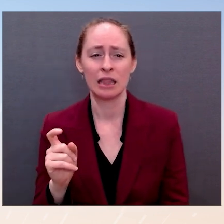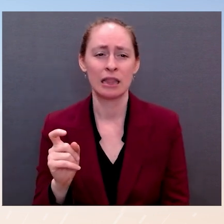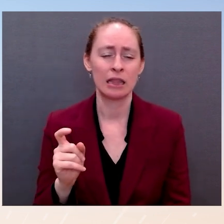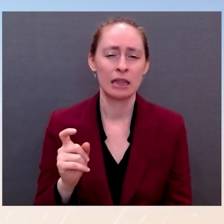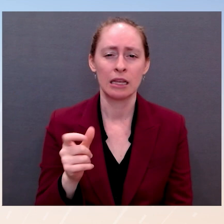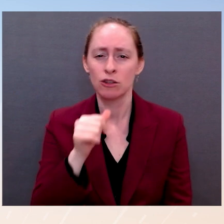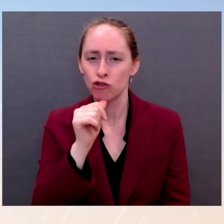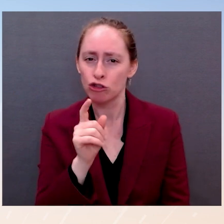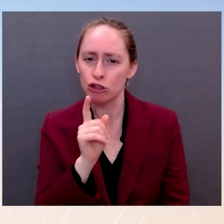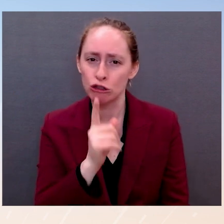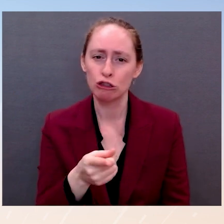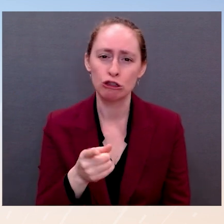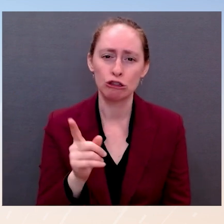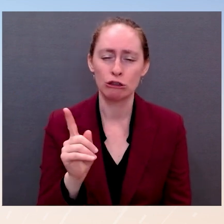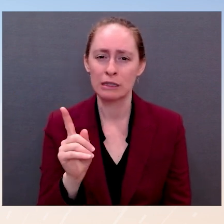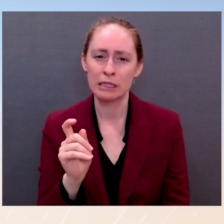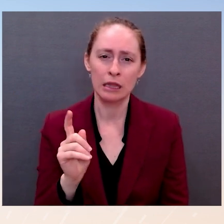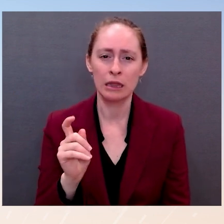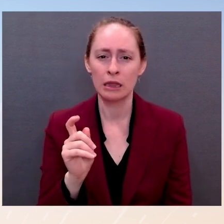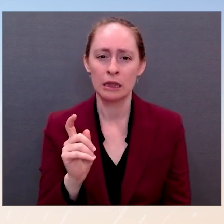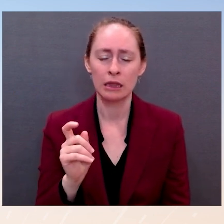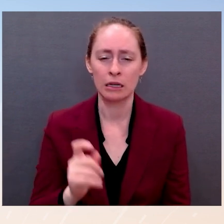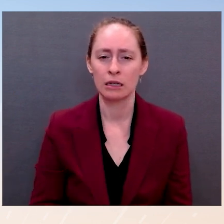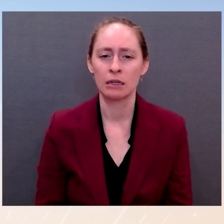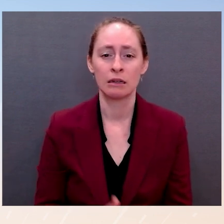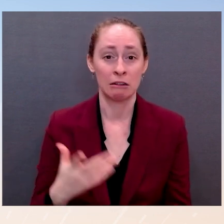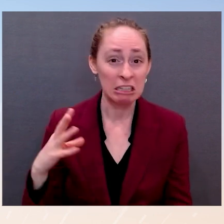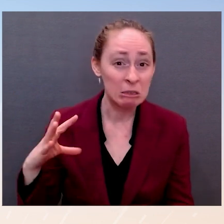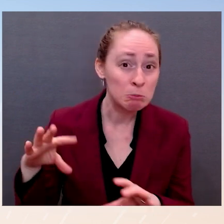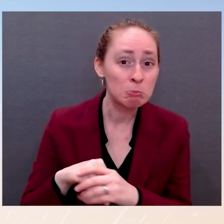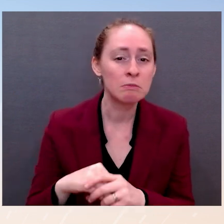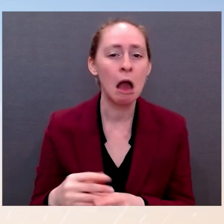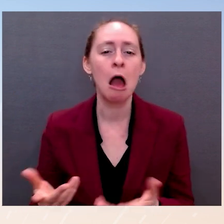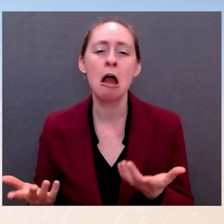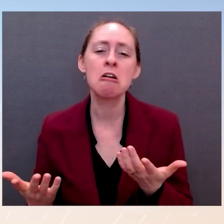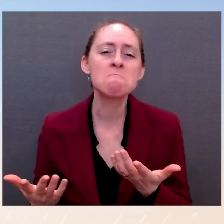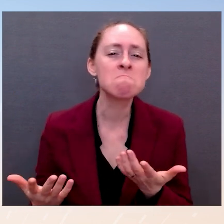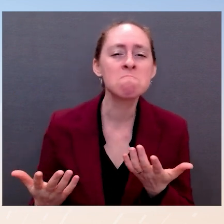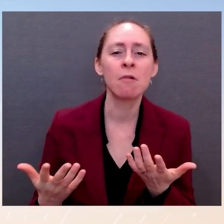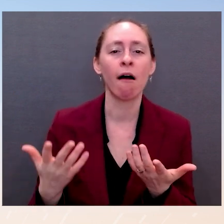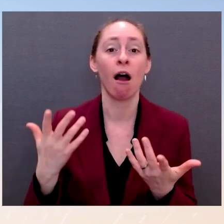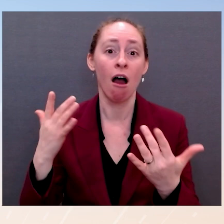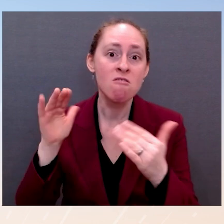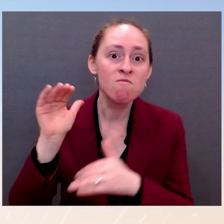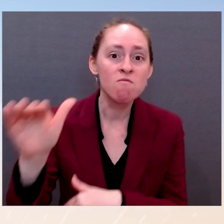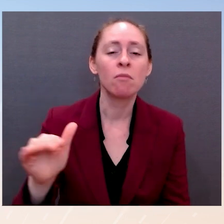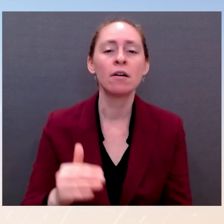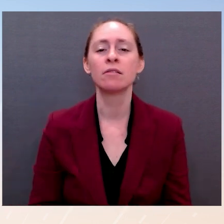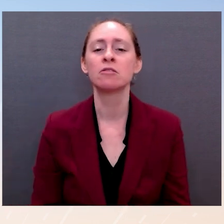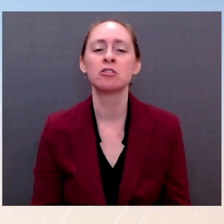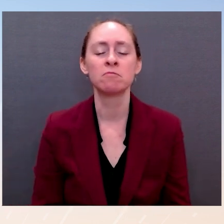You know, this sort of reluctance to kind of really get in the game on this issue and to deal with it head on.